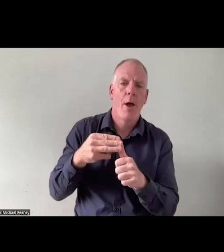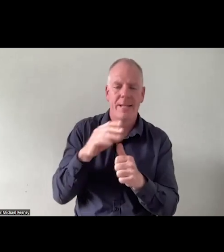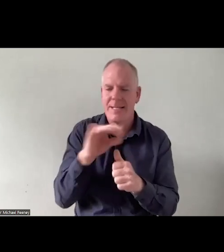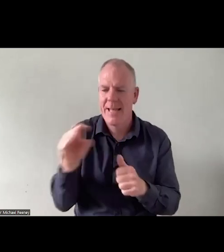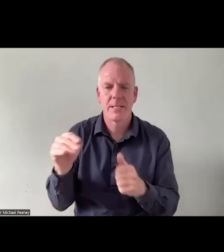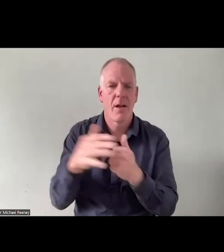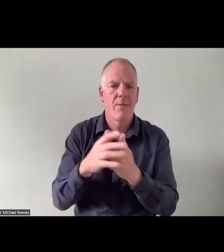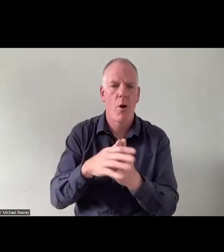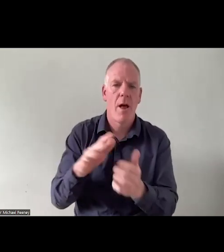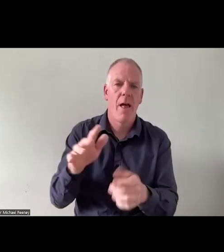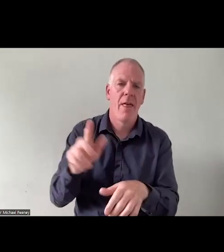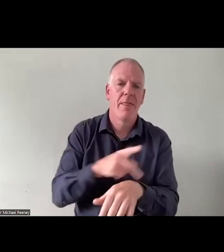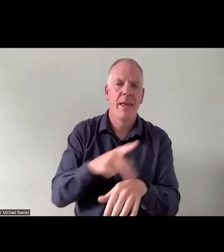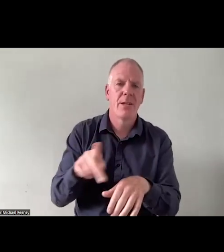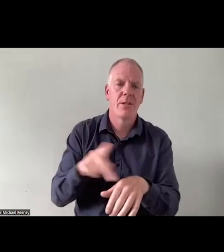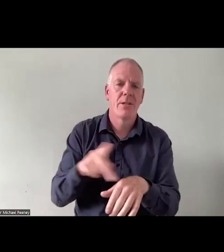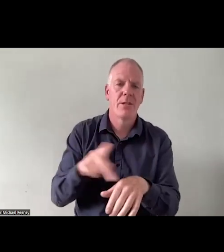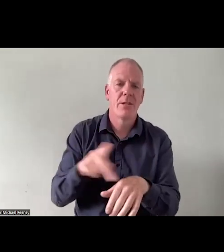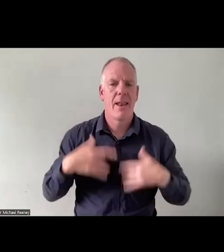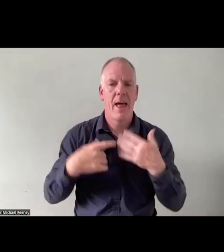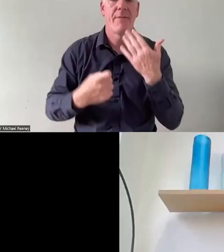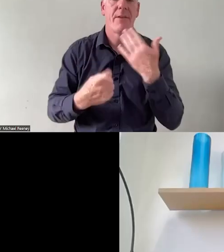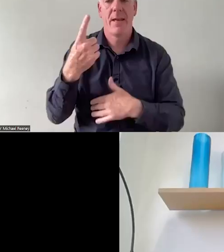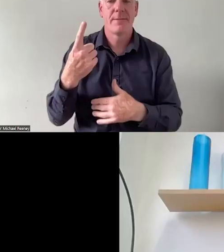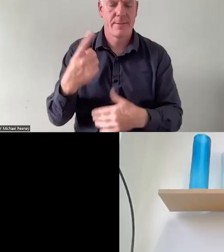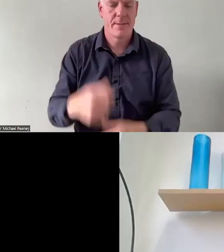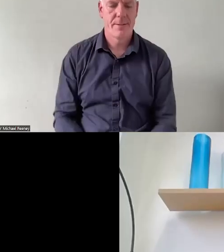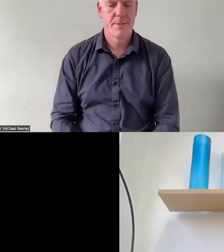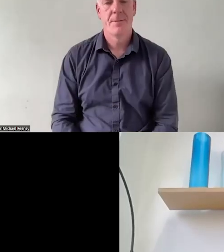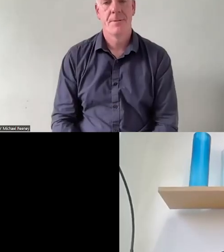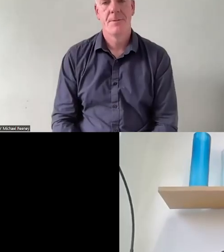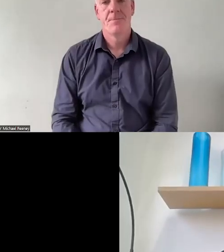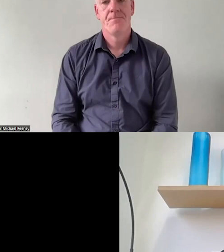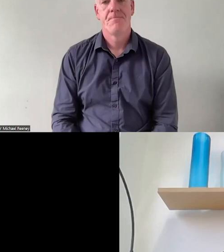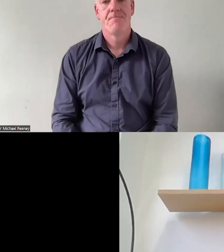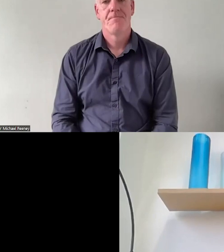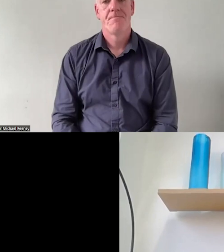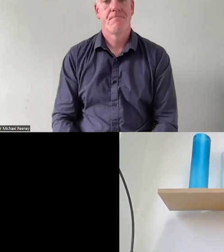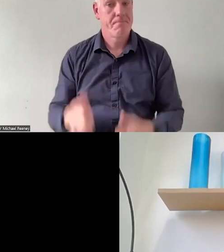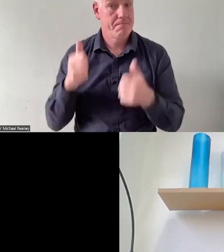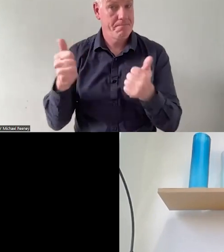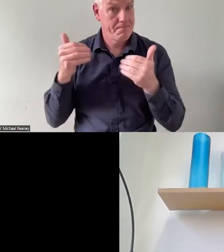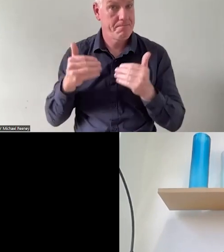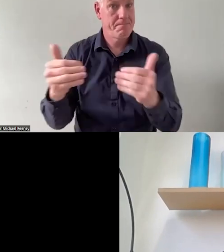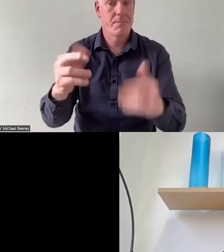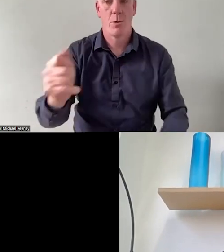So, I'll just spotlight Roger. If you're happy to go, you can take it away. Thanks, Roger.